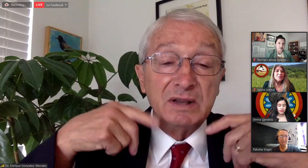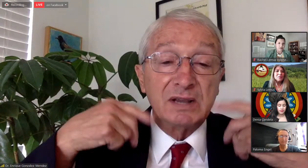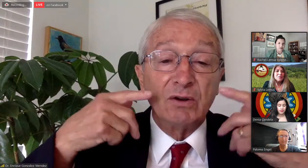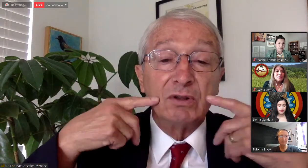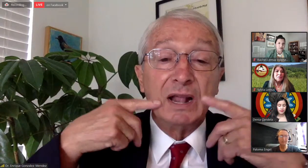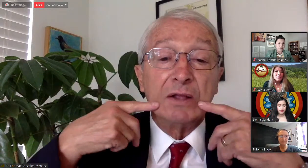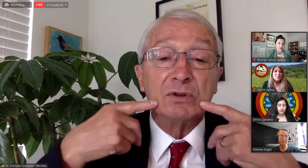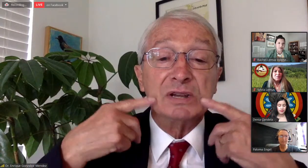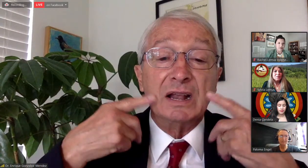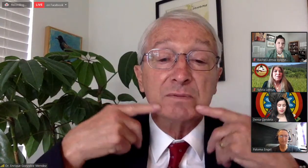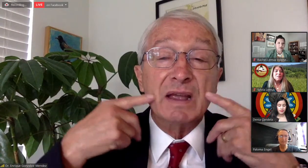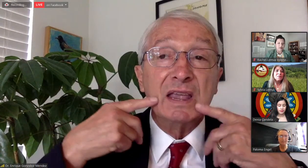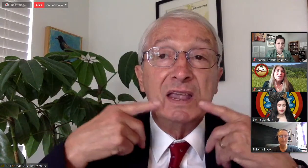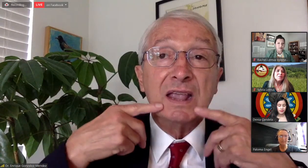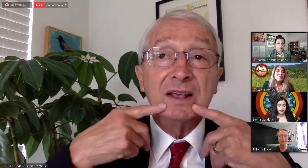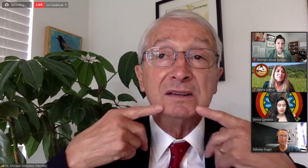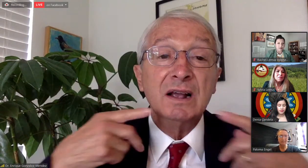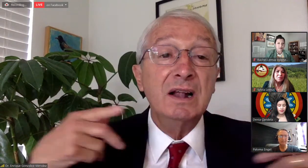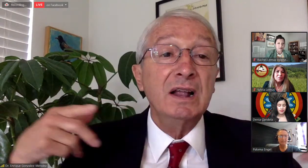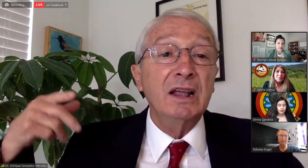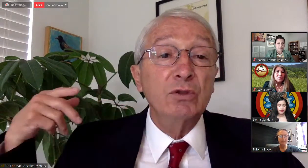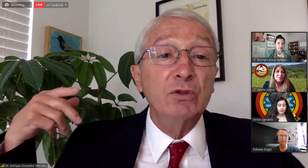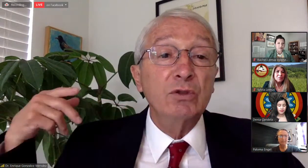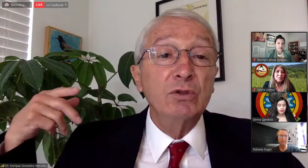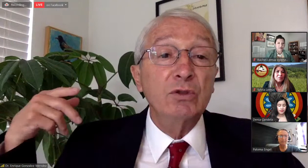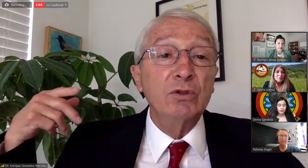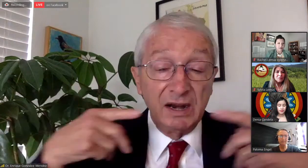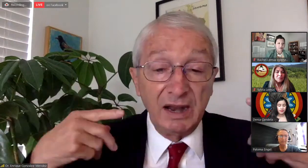are covering the mouth and the nose and that they don't